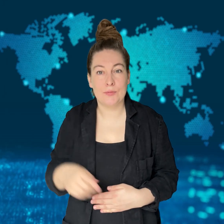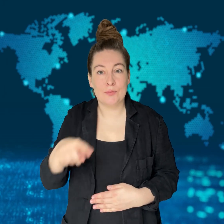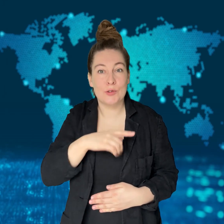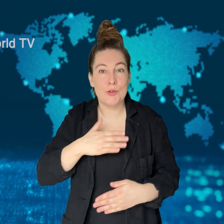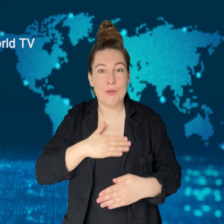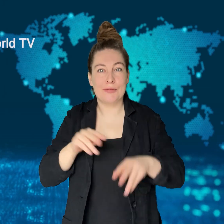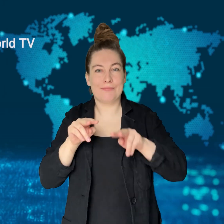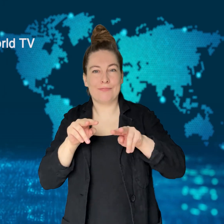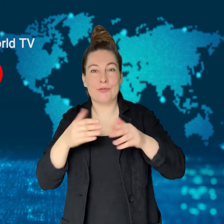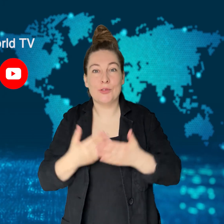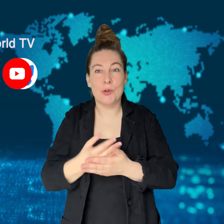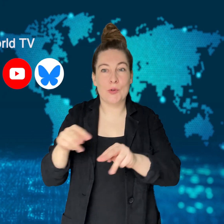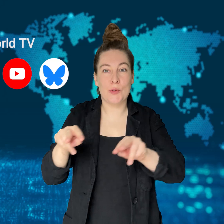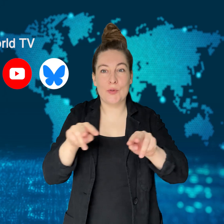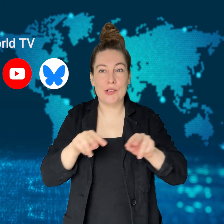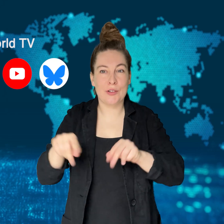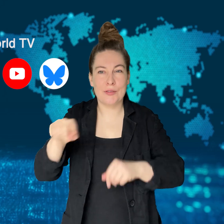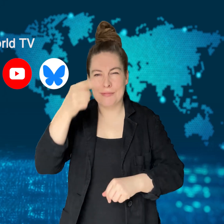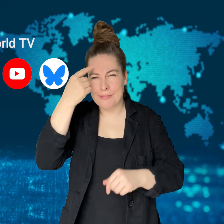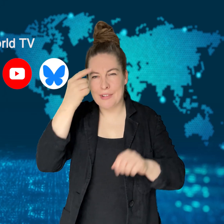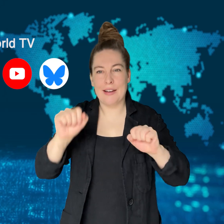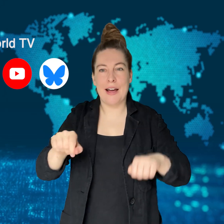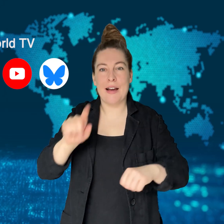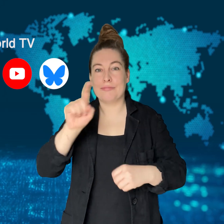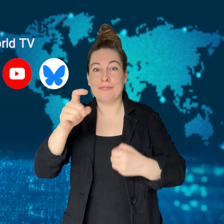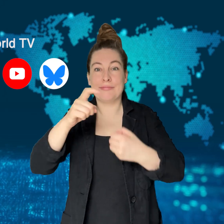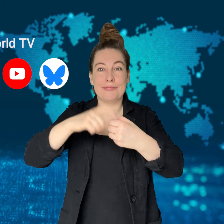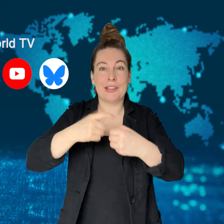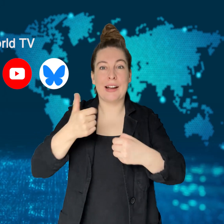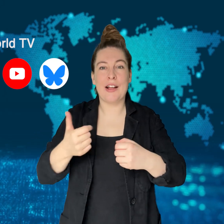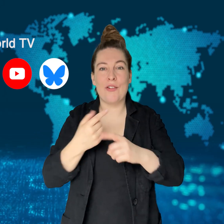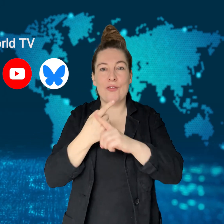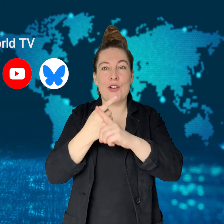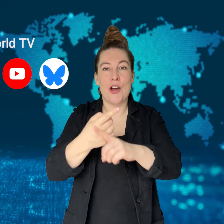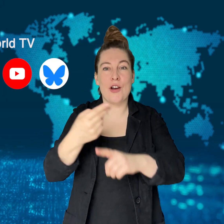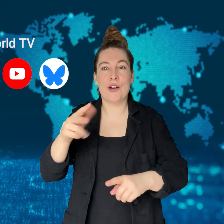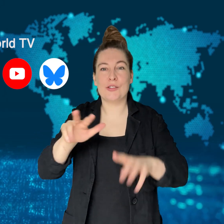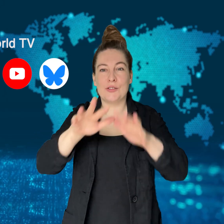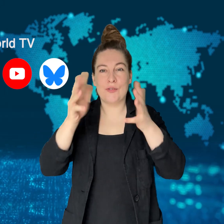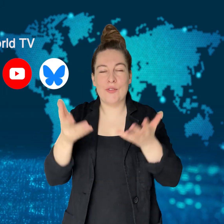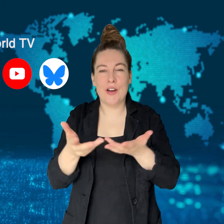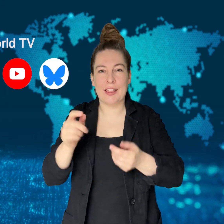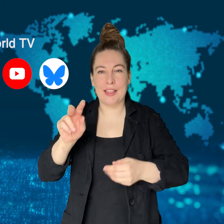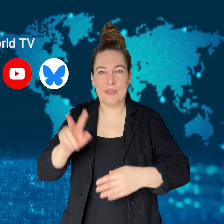Don't forget to subscribe, like, and follow H3 World TV to get new video updates!